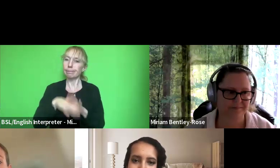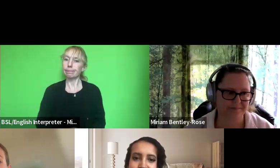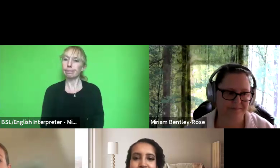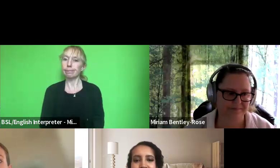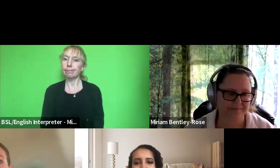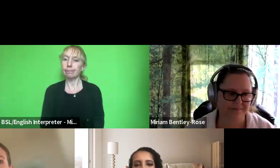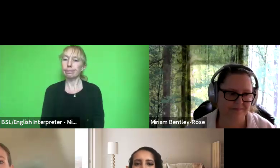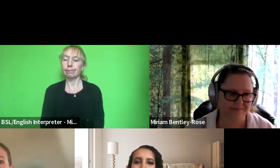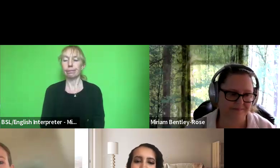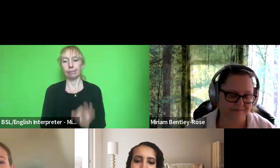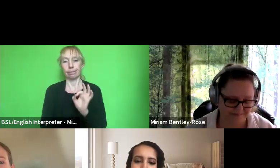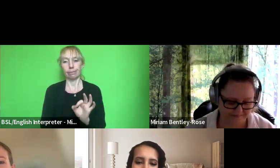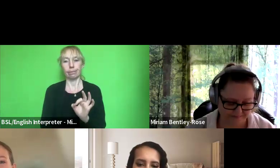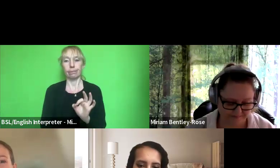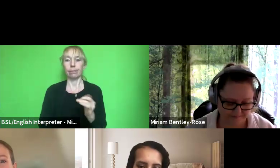Amelia: Excellent point. Sophia, did you want to come in?